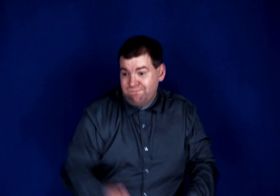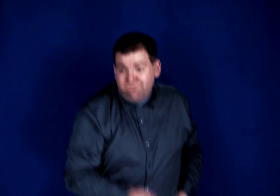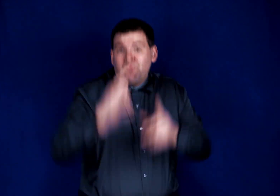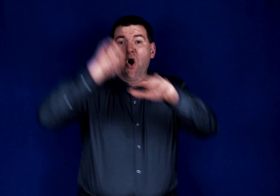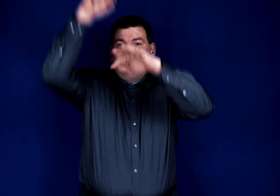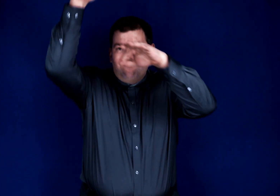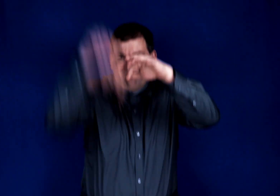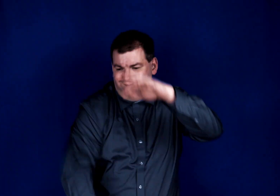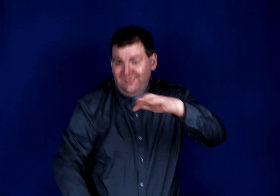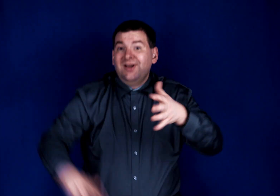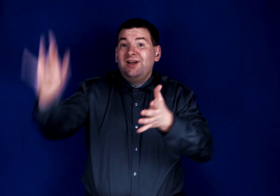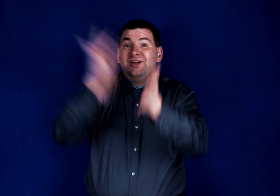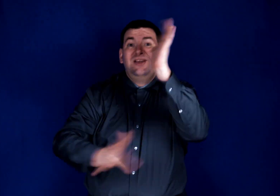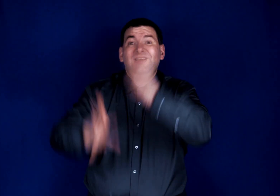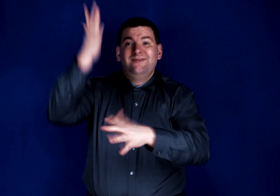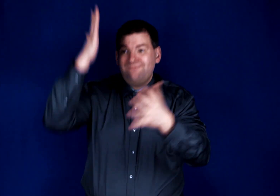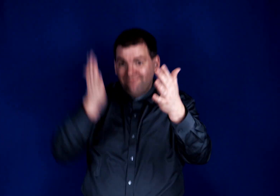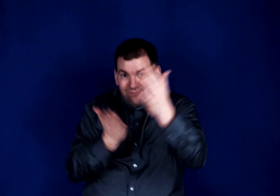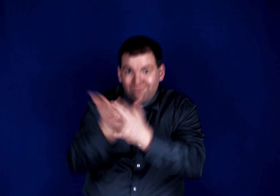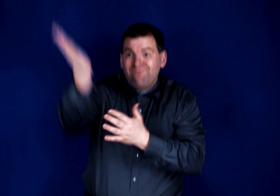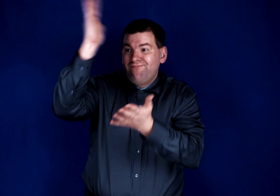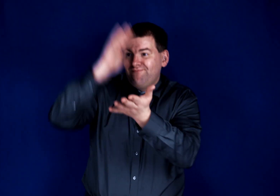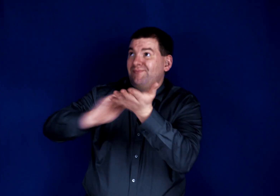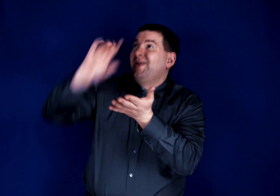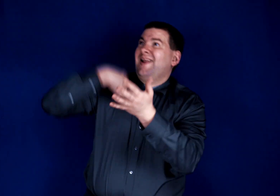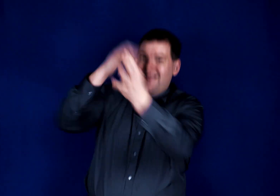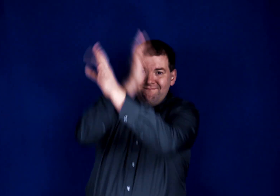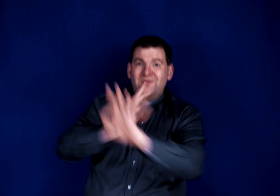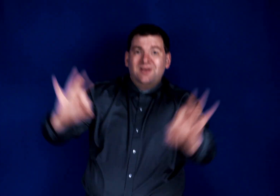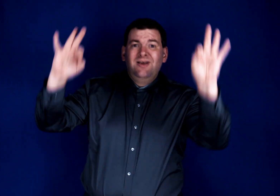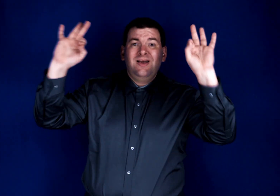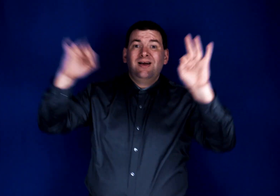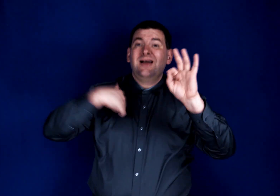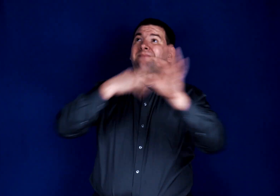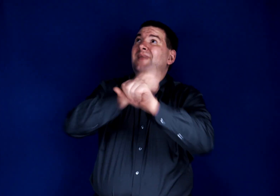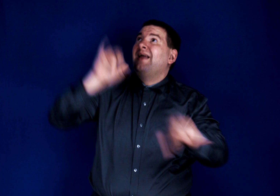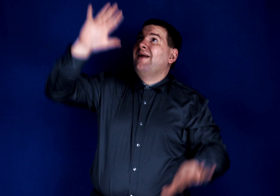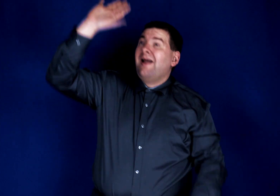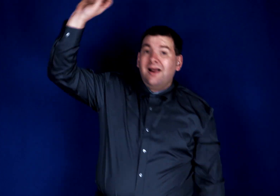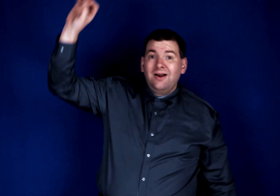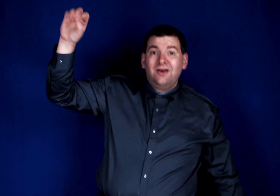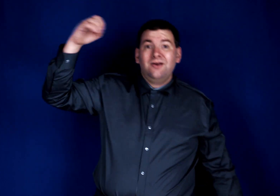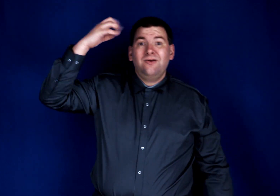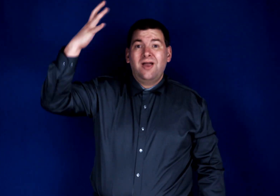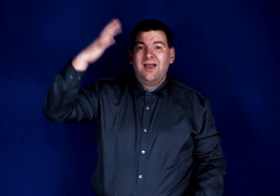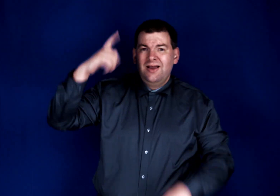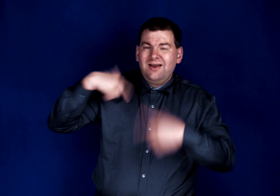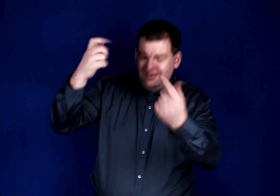been erased through Jesus, I am free. And by His saving grace there's been a